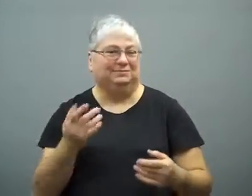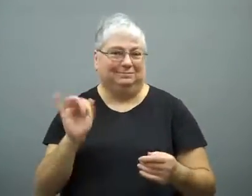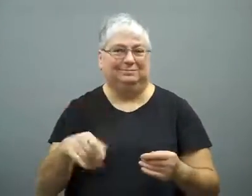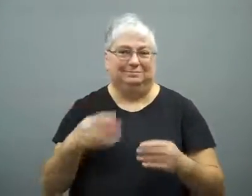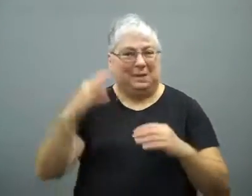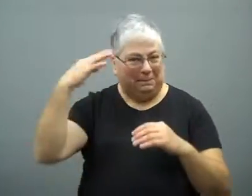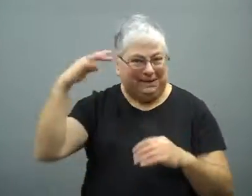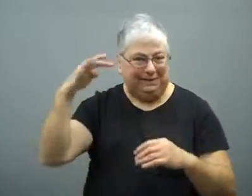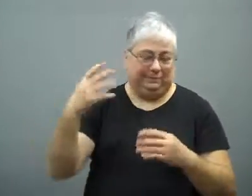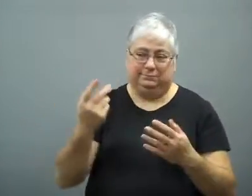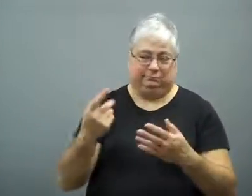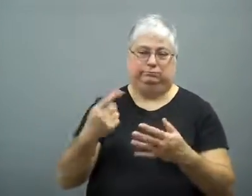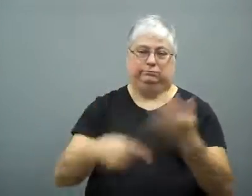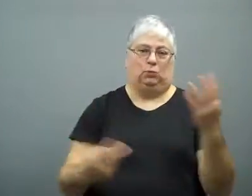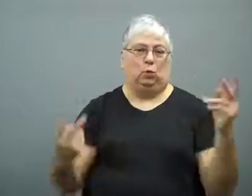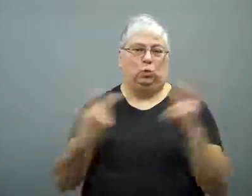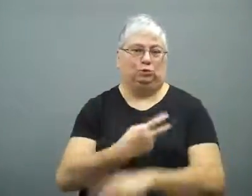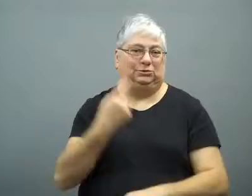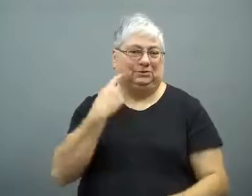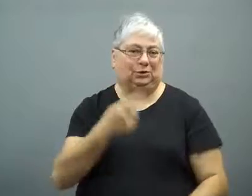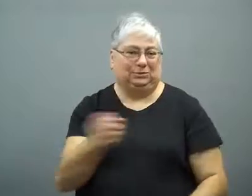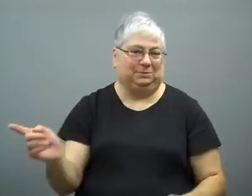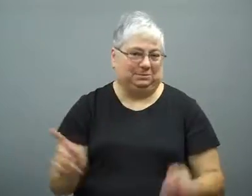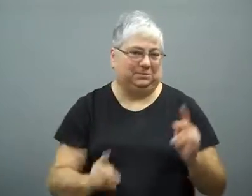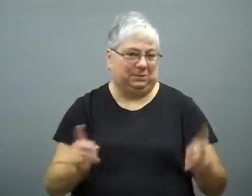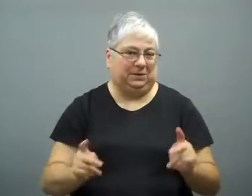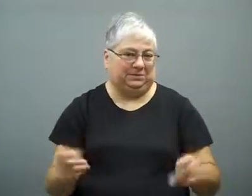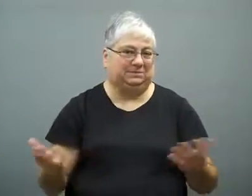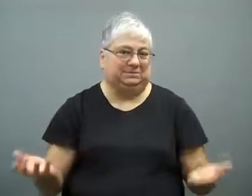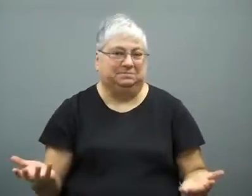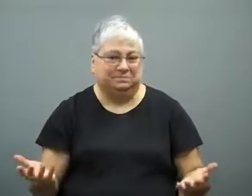A hemmorhagic stroke is more devastating for those people.